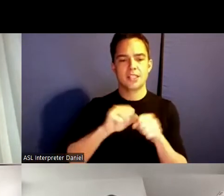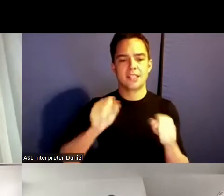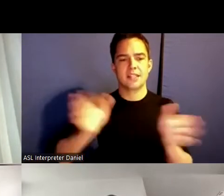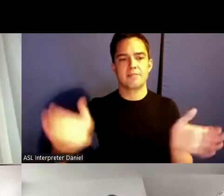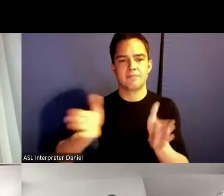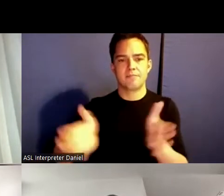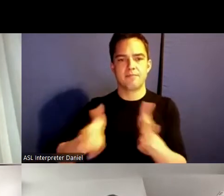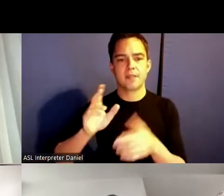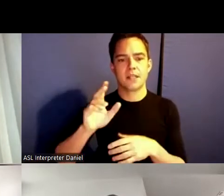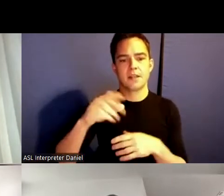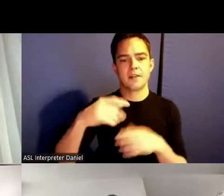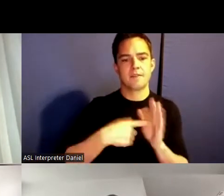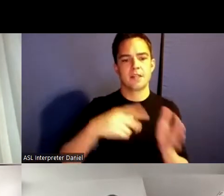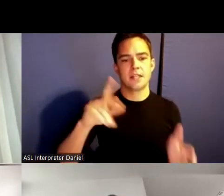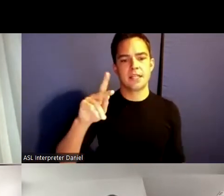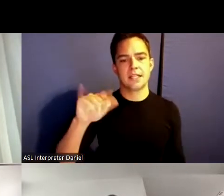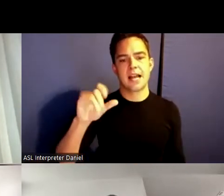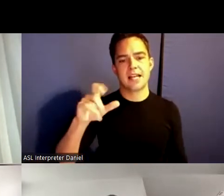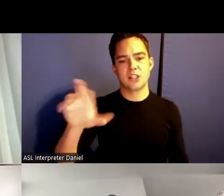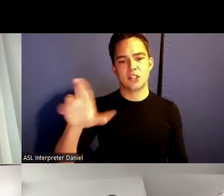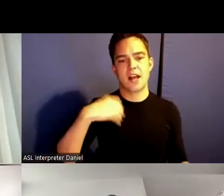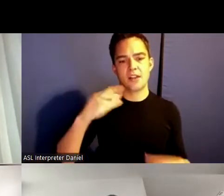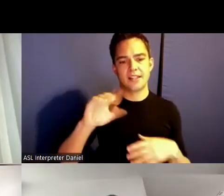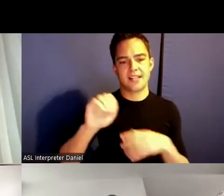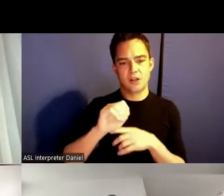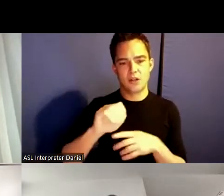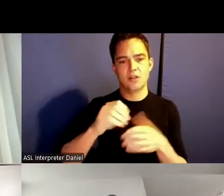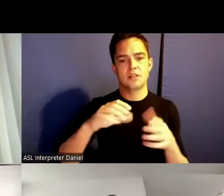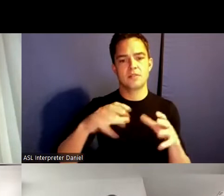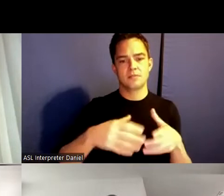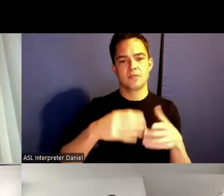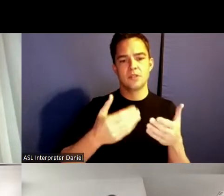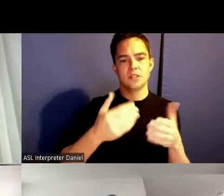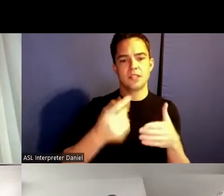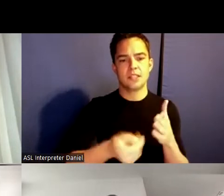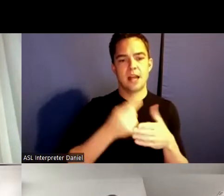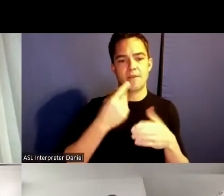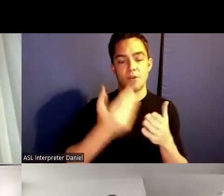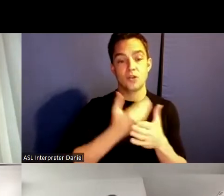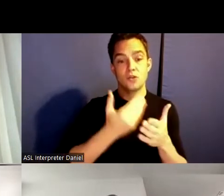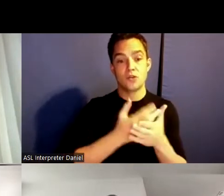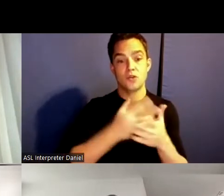resource article in your packet, entitled a new paradigm is needed top experts question the